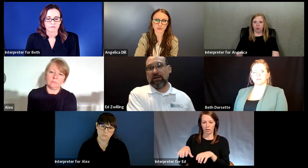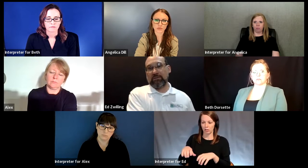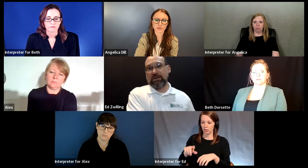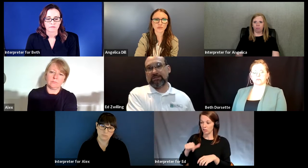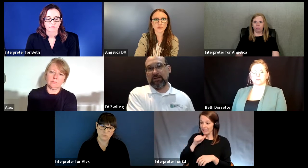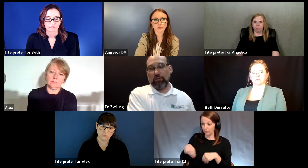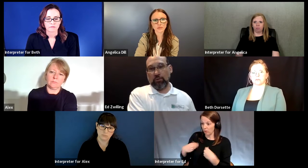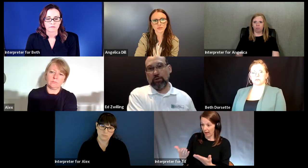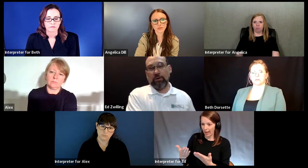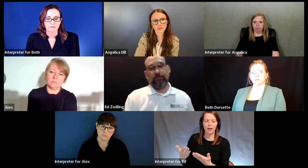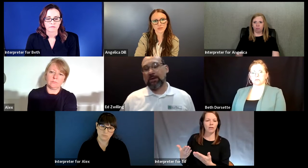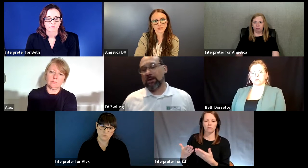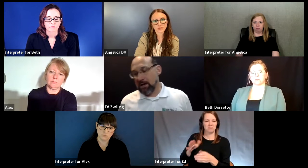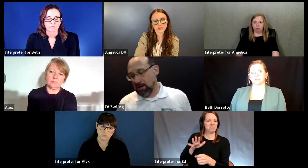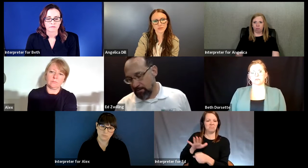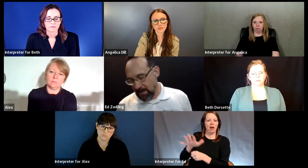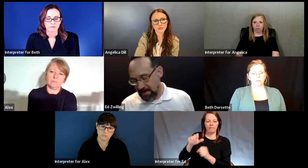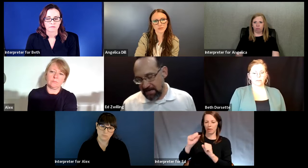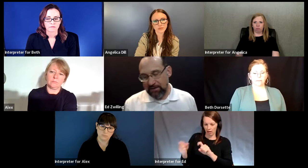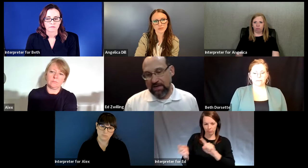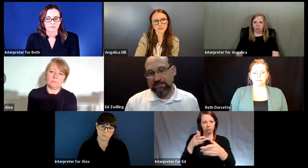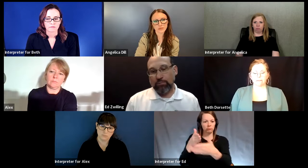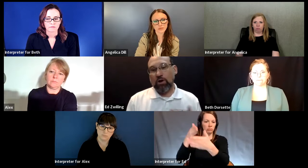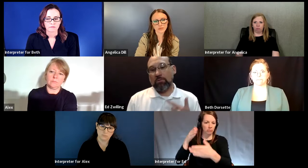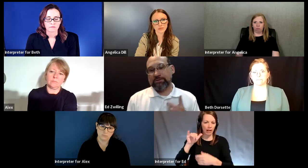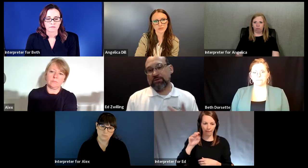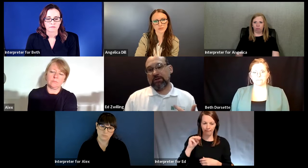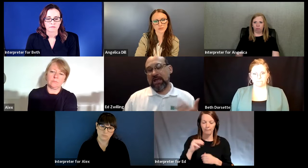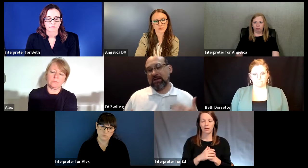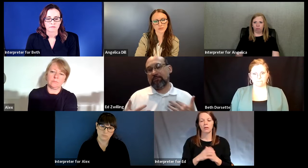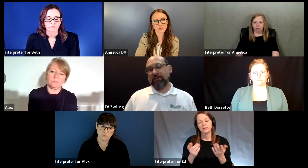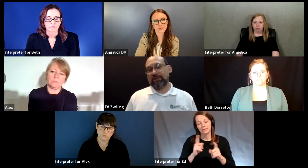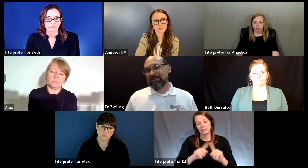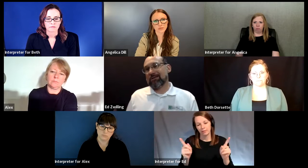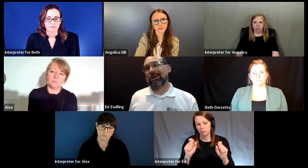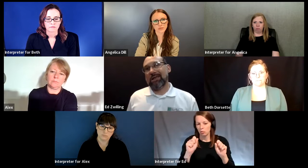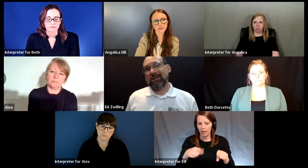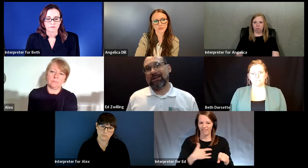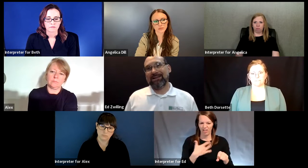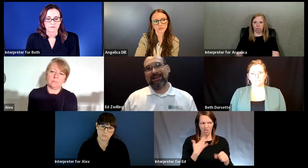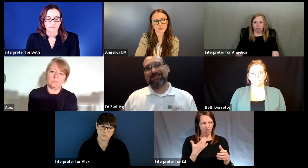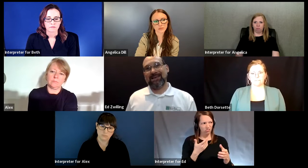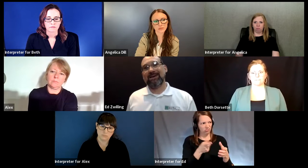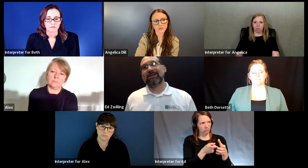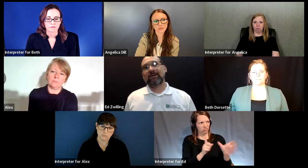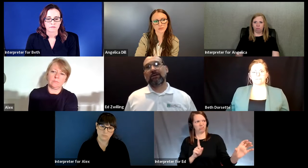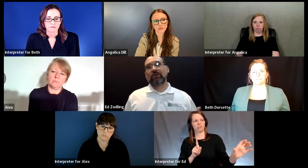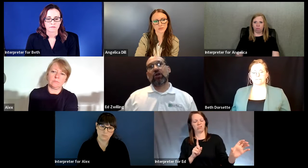claim against the employer. And I think that's the problem is you can end up feeling segregated and less than your